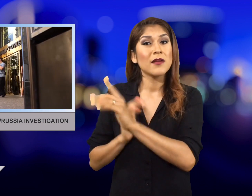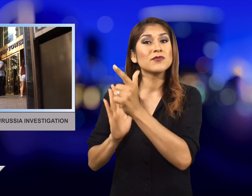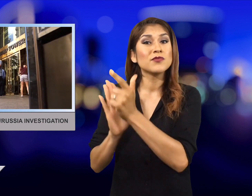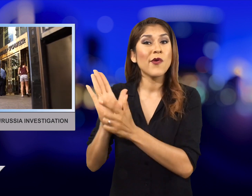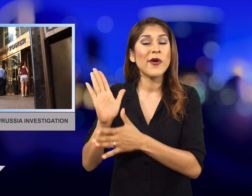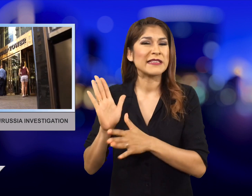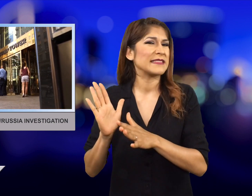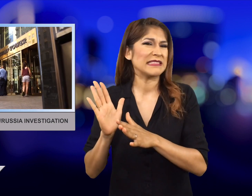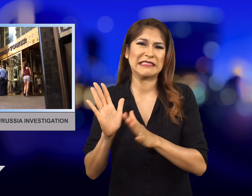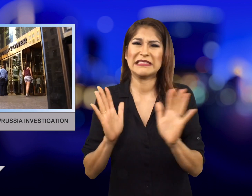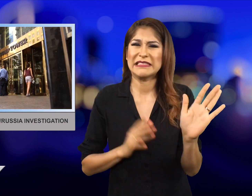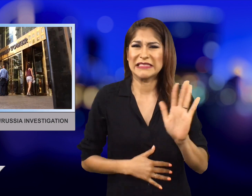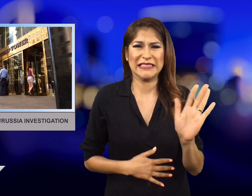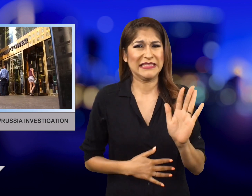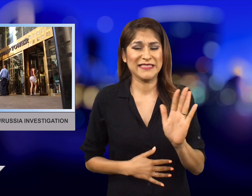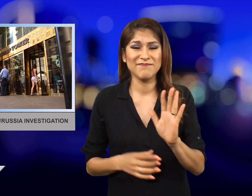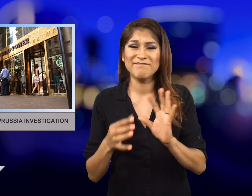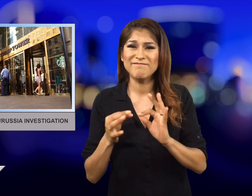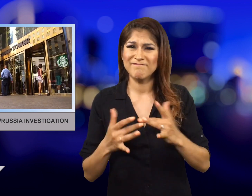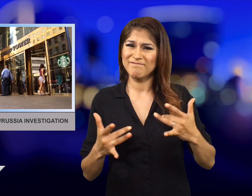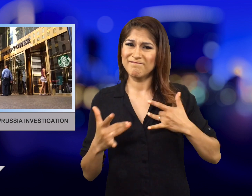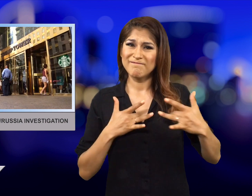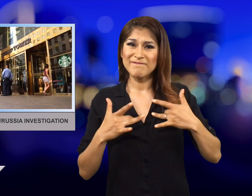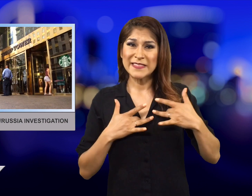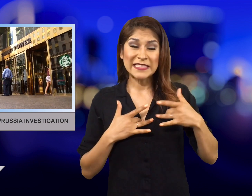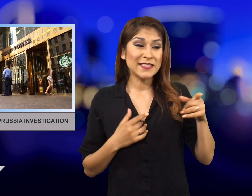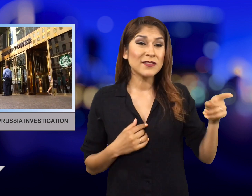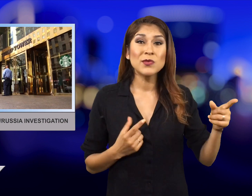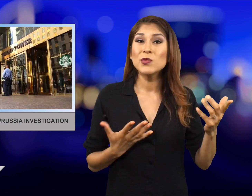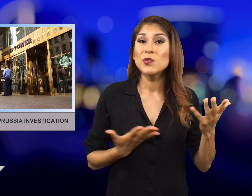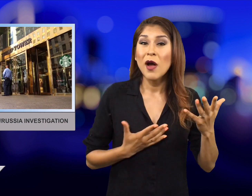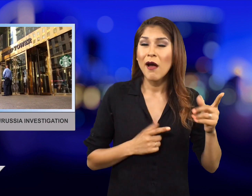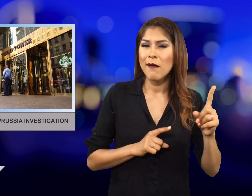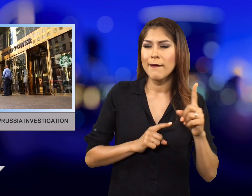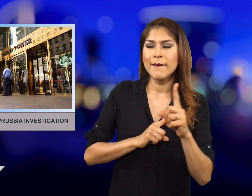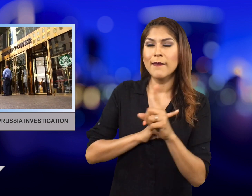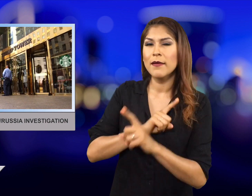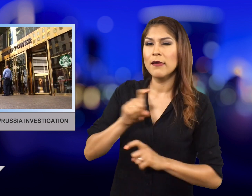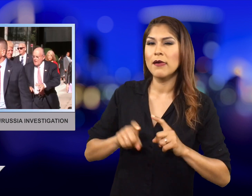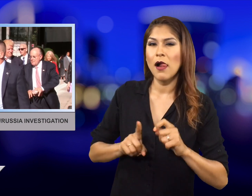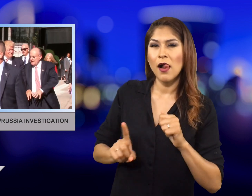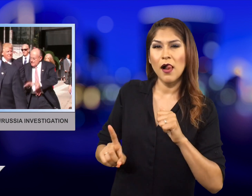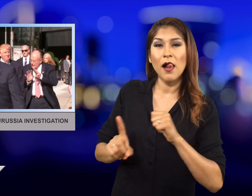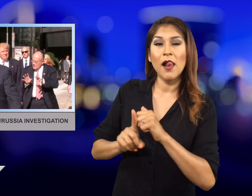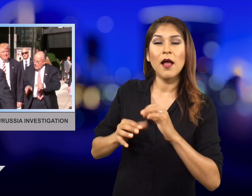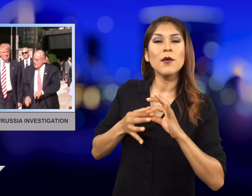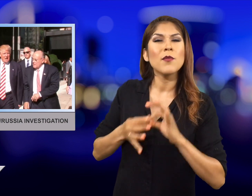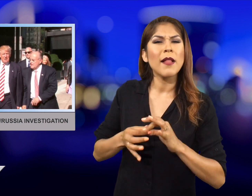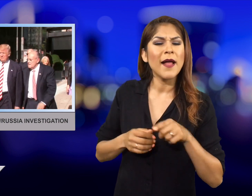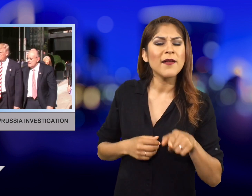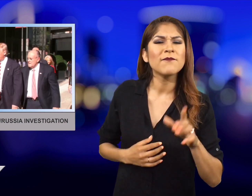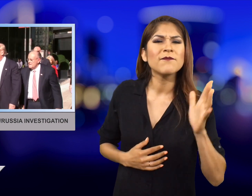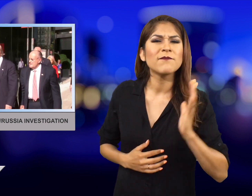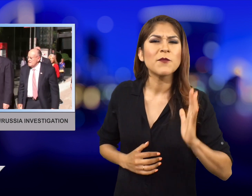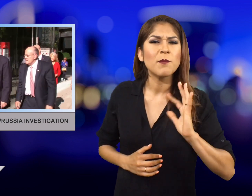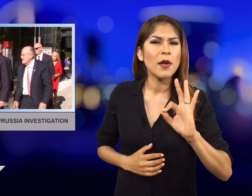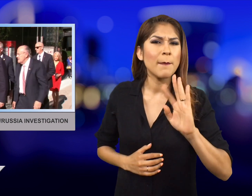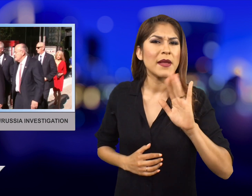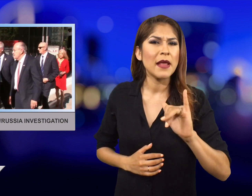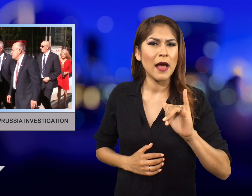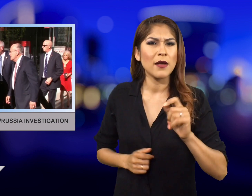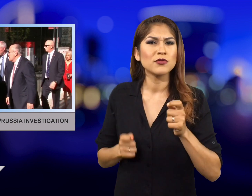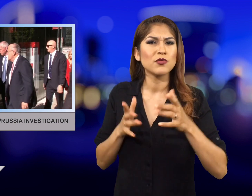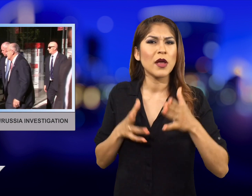But the President's attorney says he's concerned about questions about obstruction of justice,